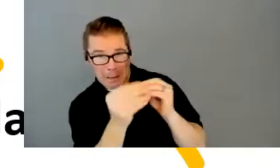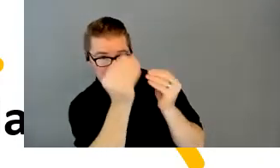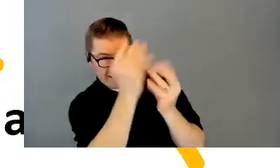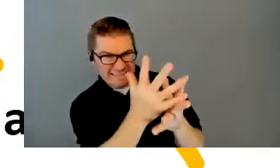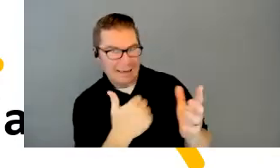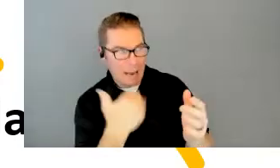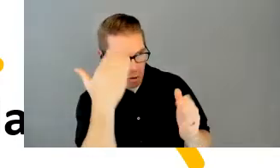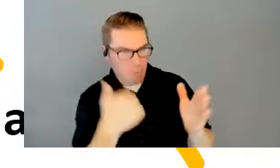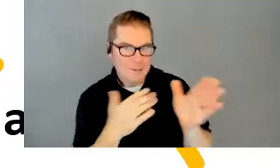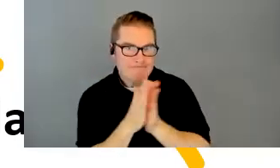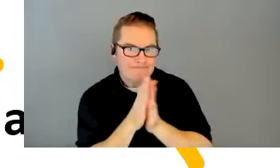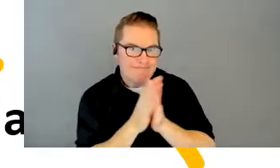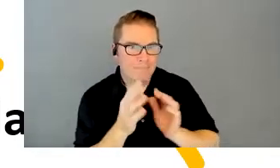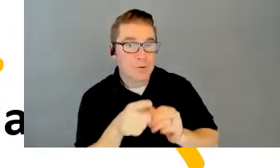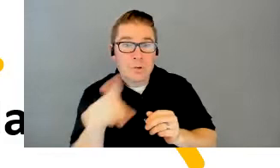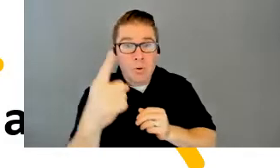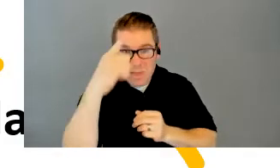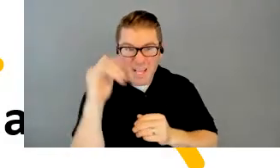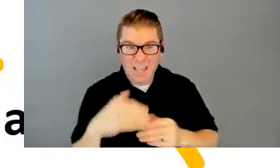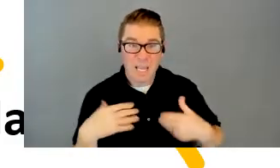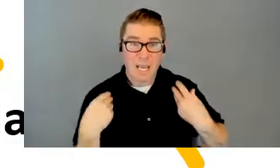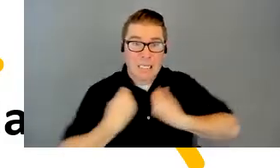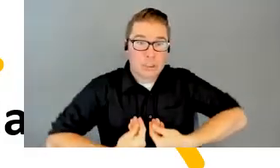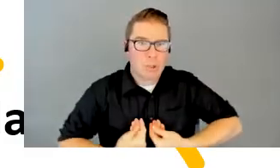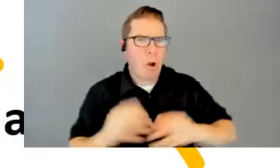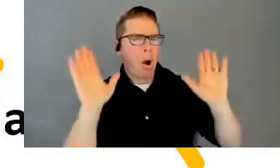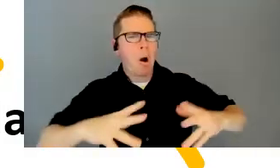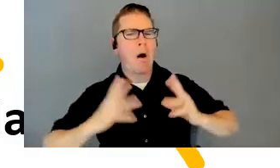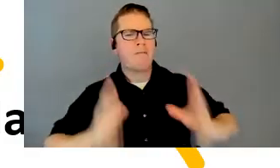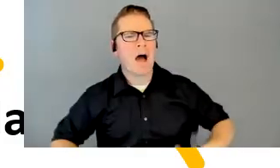if you still think that that T-shirt's OK, I challenge you to talk to the admin